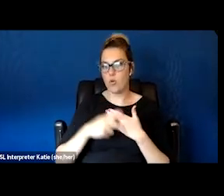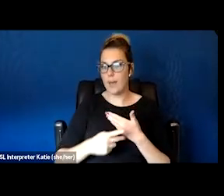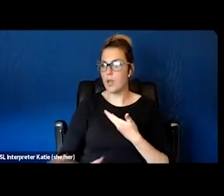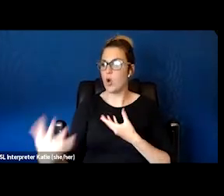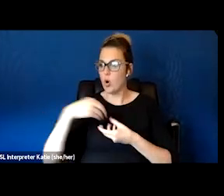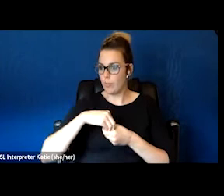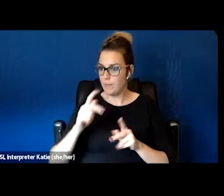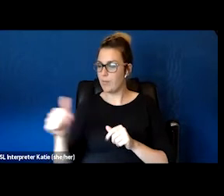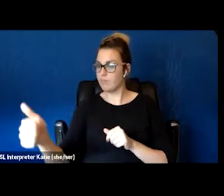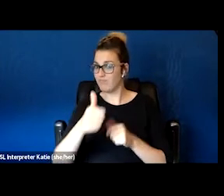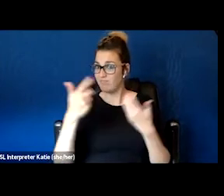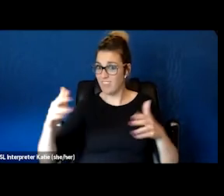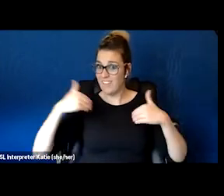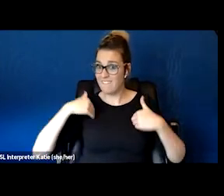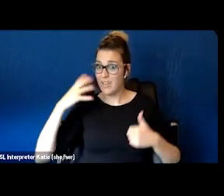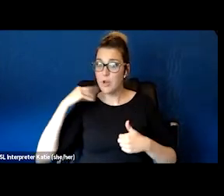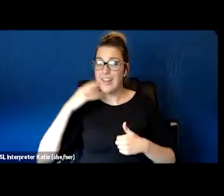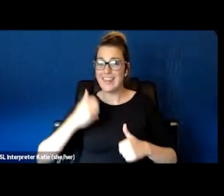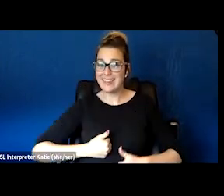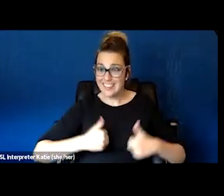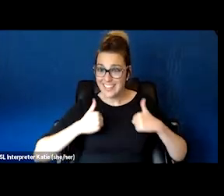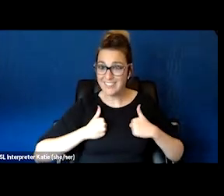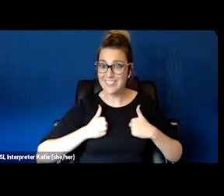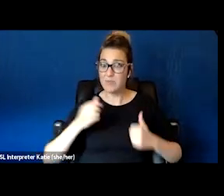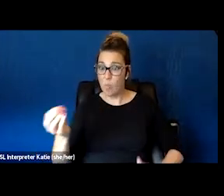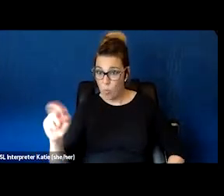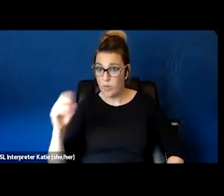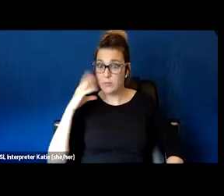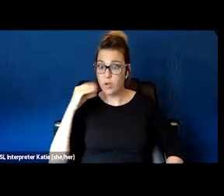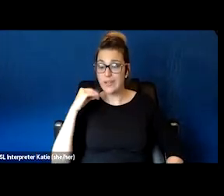this is a big deal right now. And we're really trying to find ways wherever we can